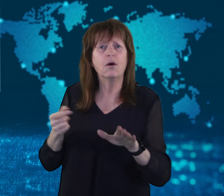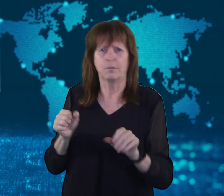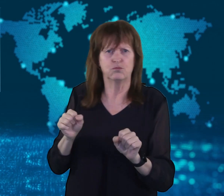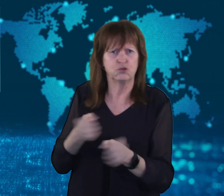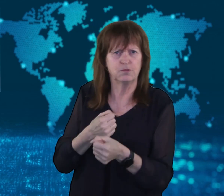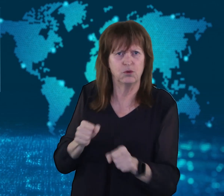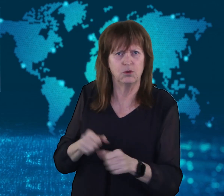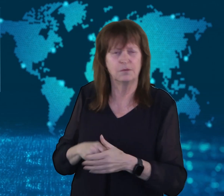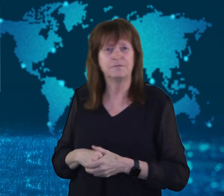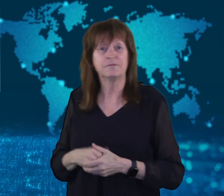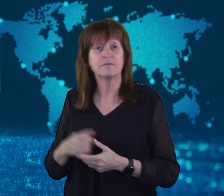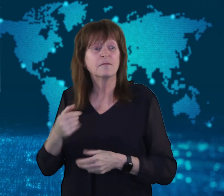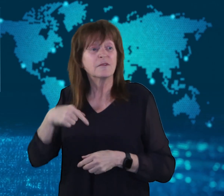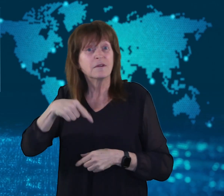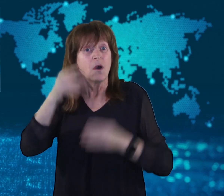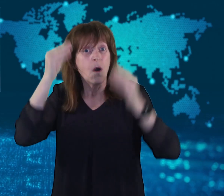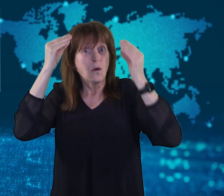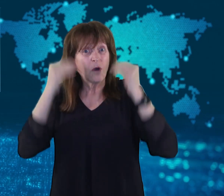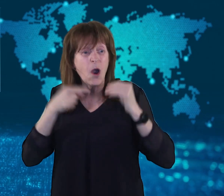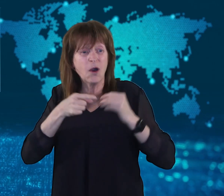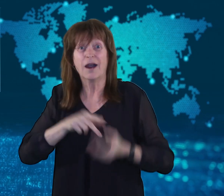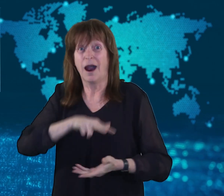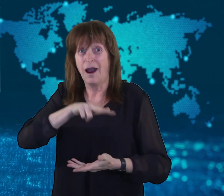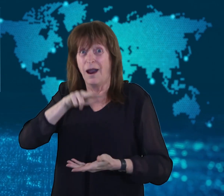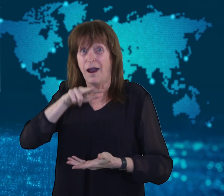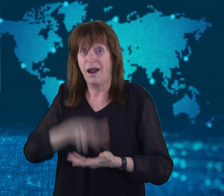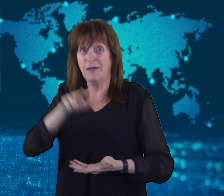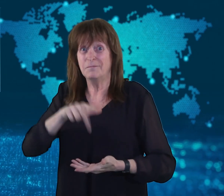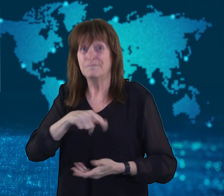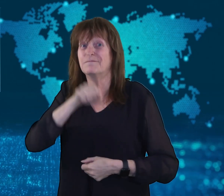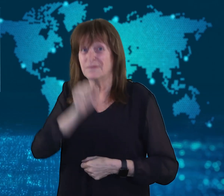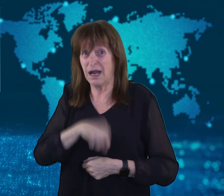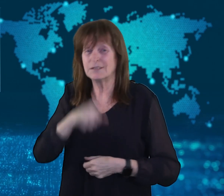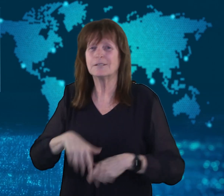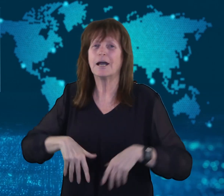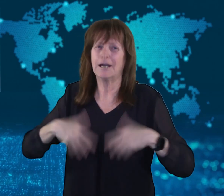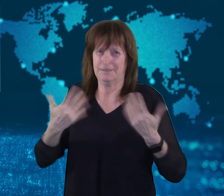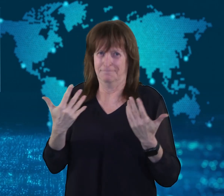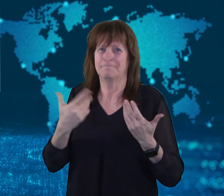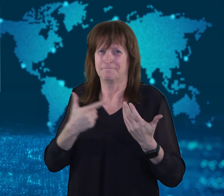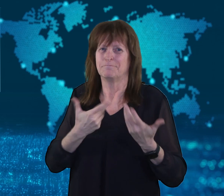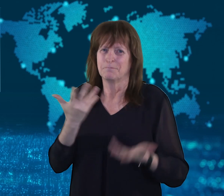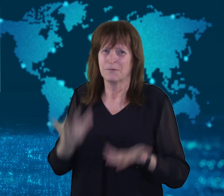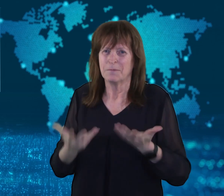If found guilty, Torres could receive a life prison sentence